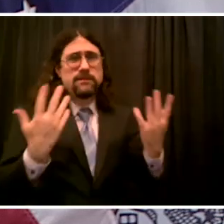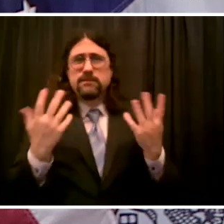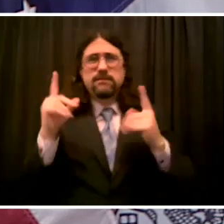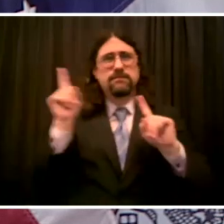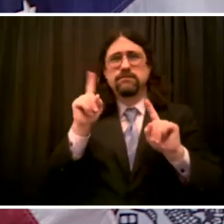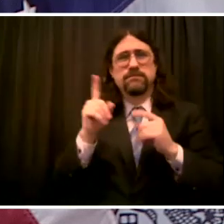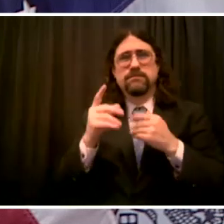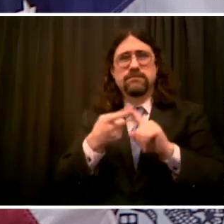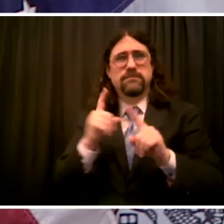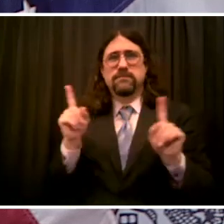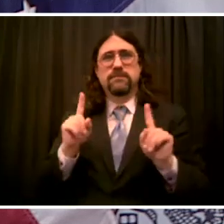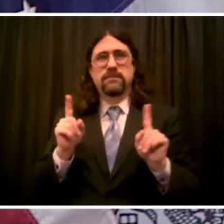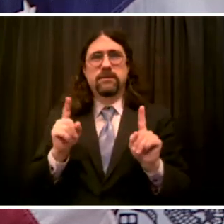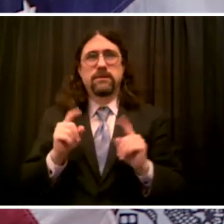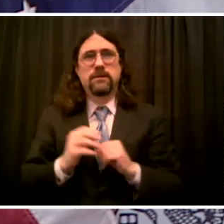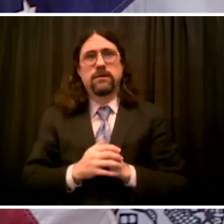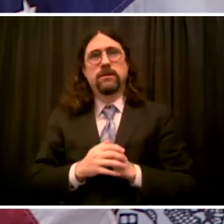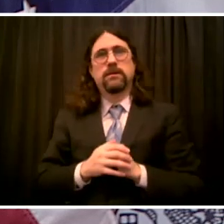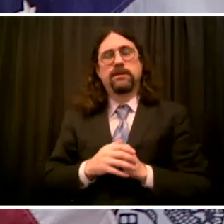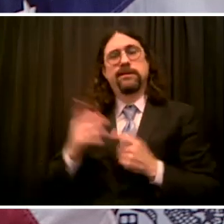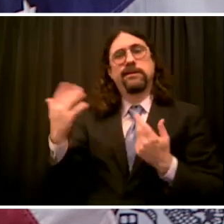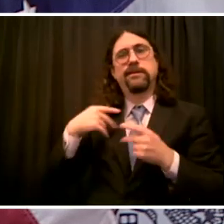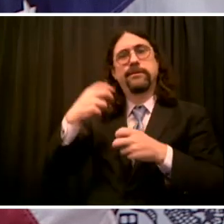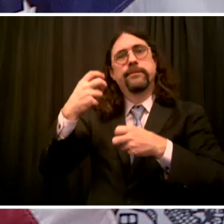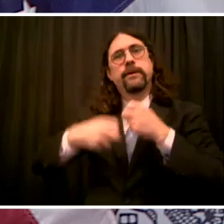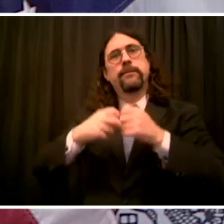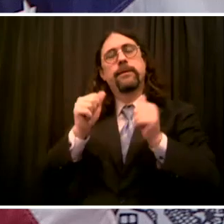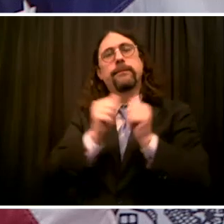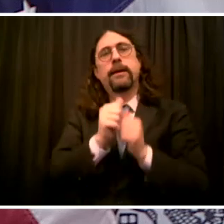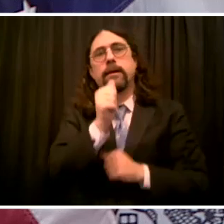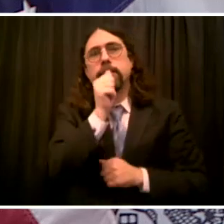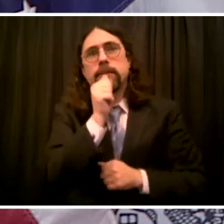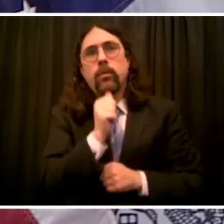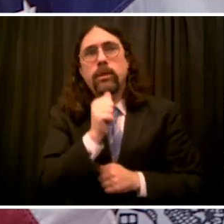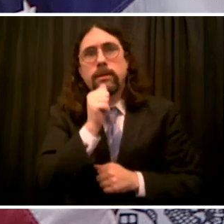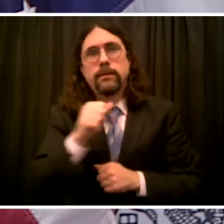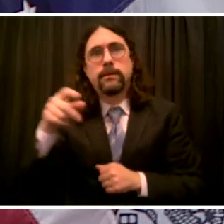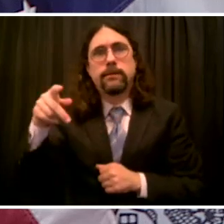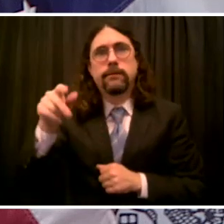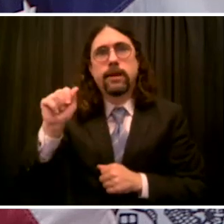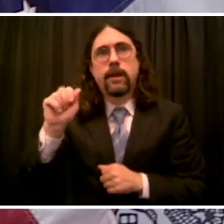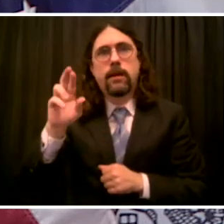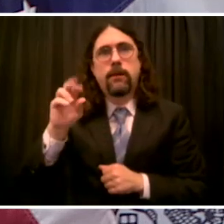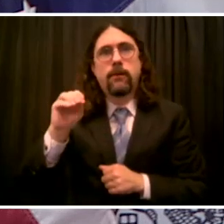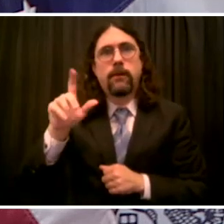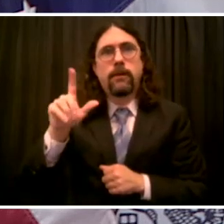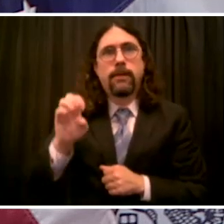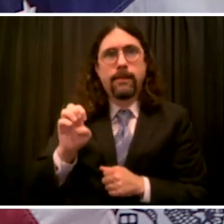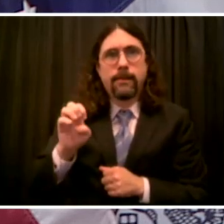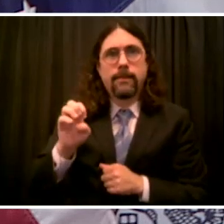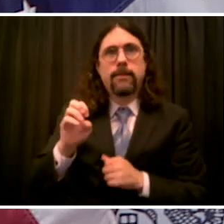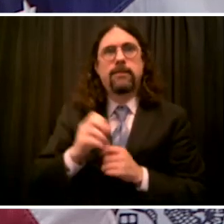CONCERNS RECENTLY WITH PAROLE. WE'RE SEEING THAT CORE ISSUE THAT WE'VE EESN FOR A